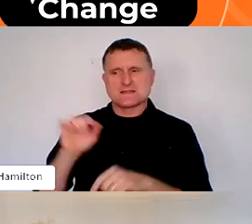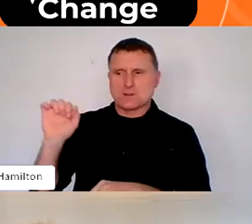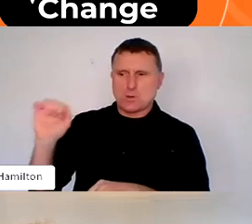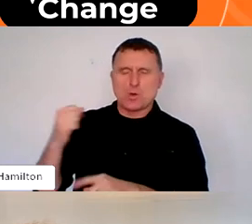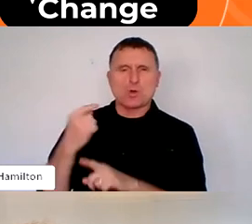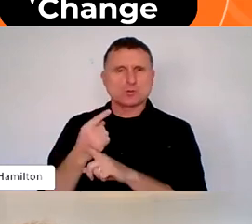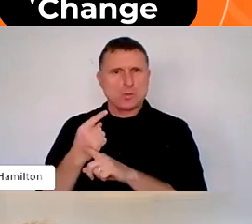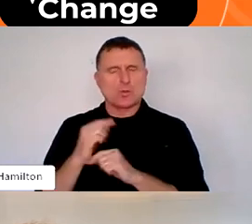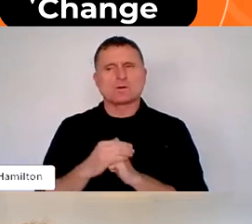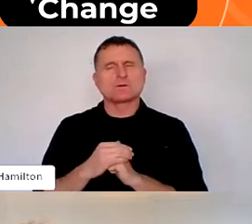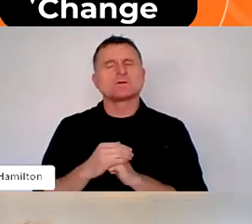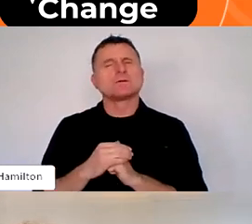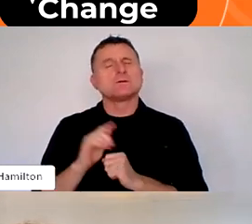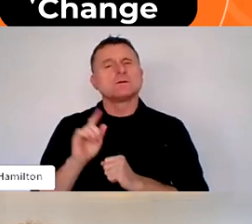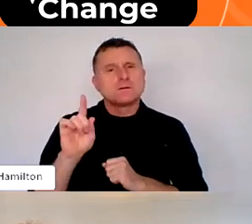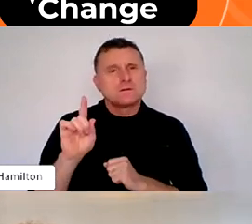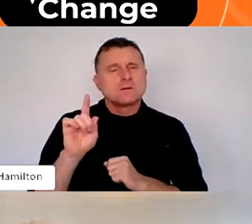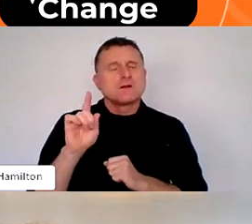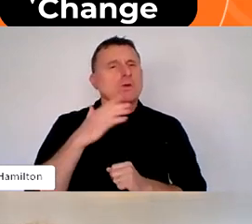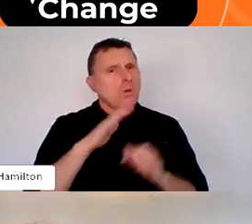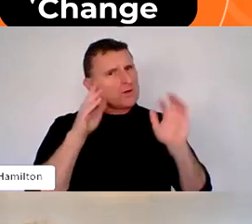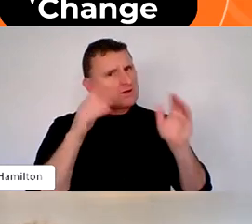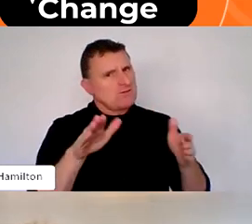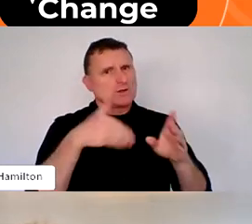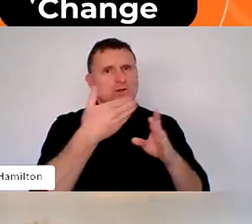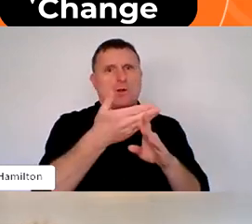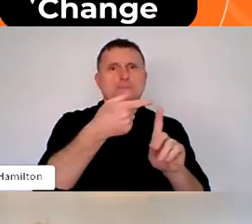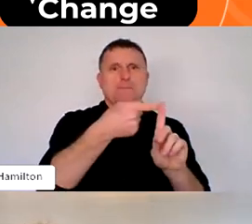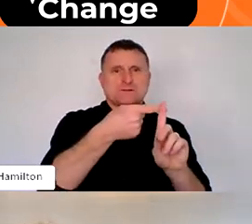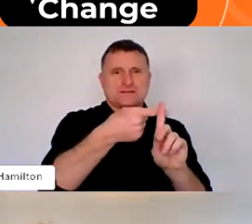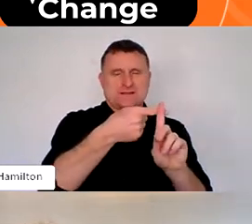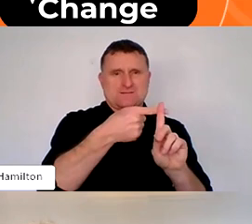of identify how we might continue to work in the area of teacher